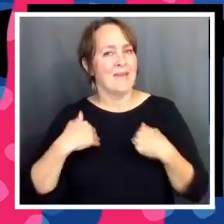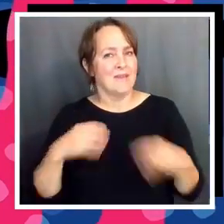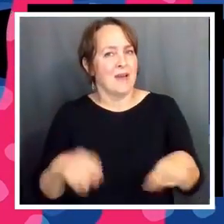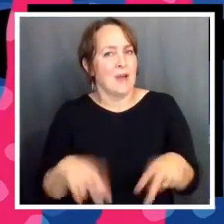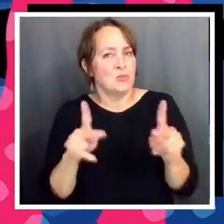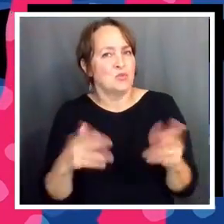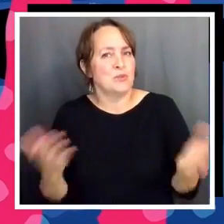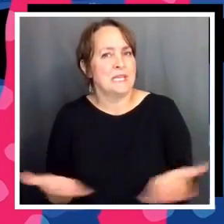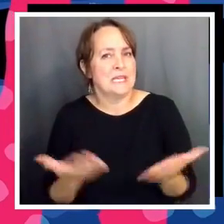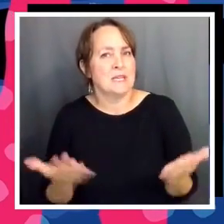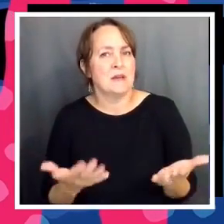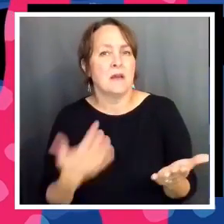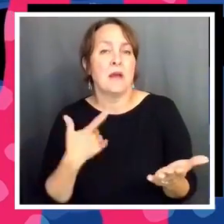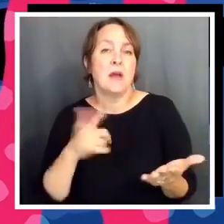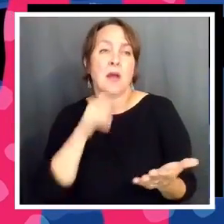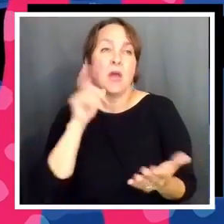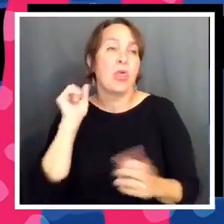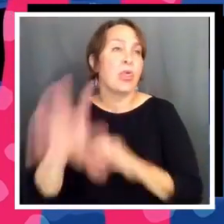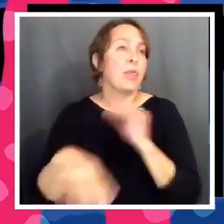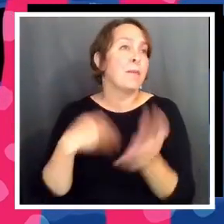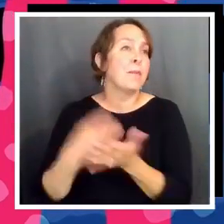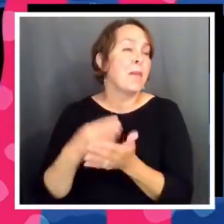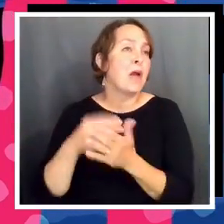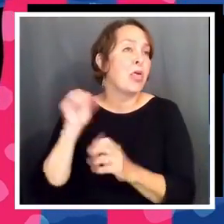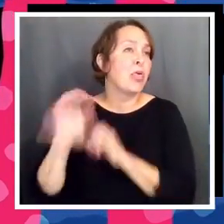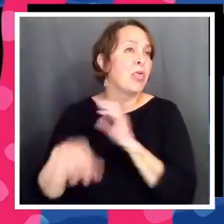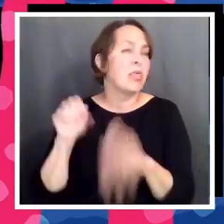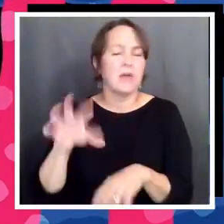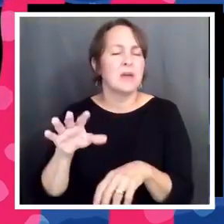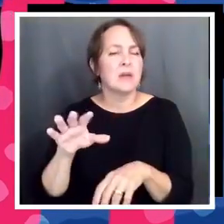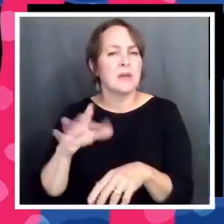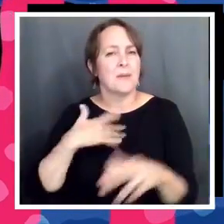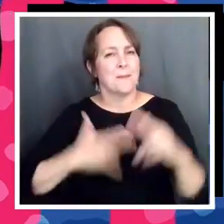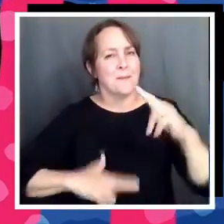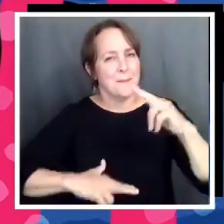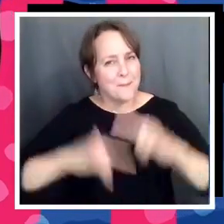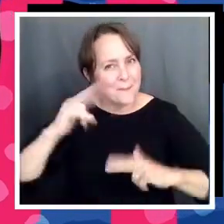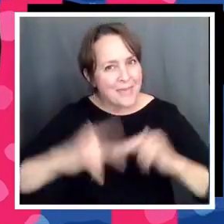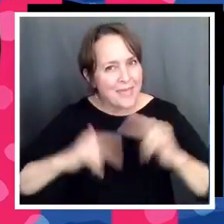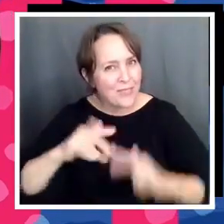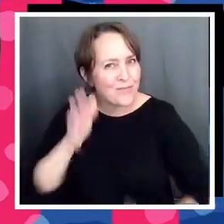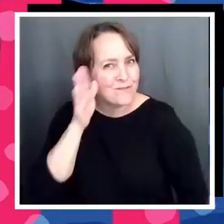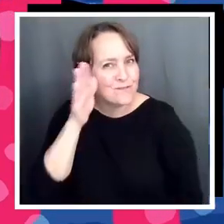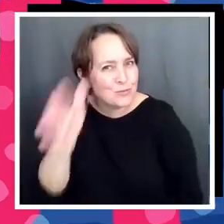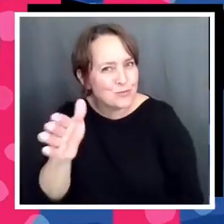CREDIT PERMANENT. YOU HAVE A REAL OPPORTUNITY